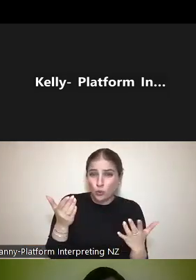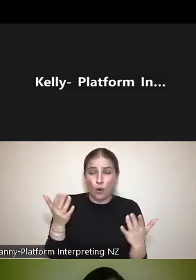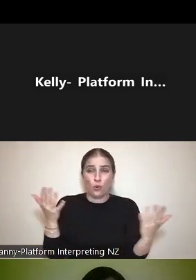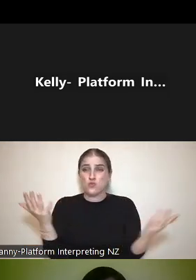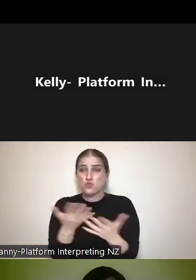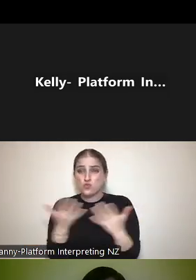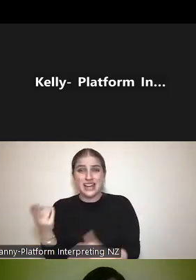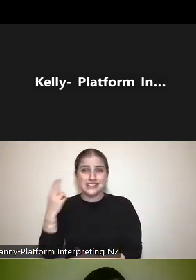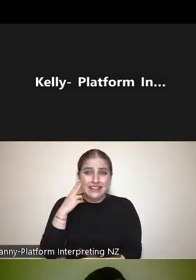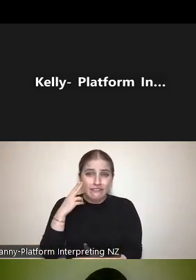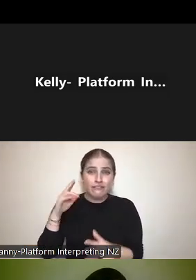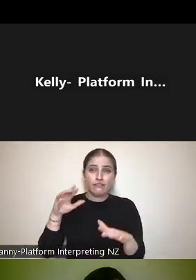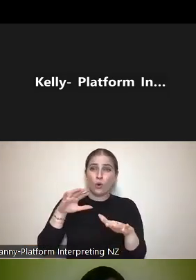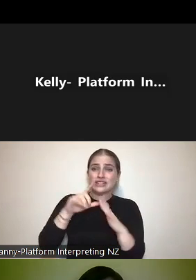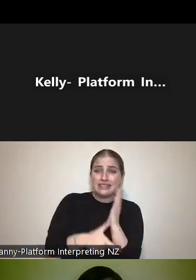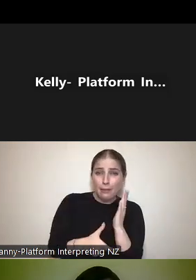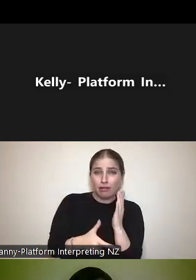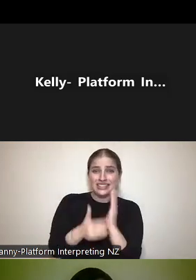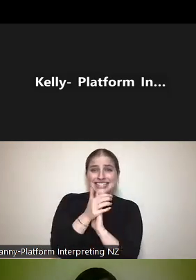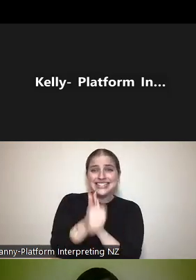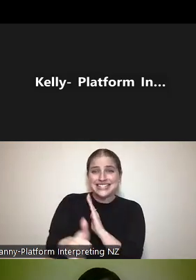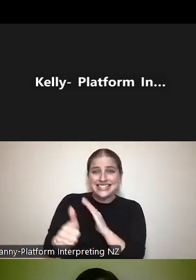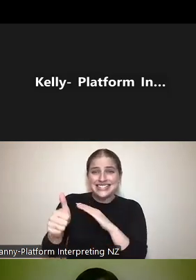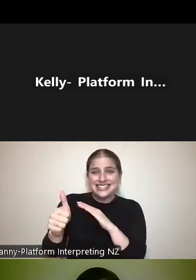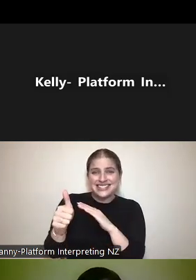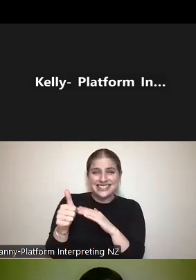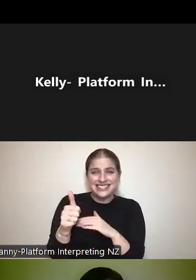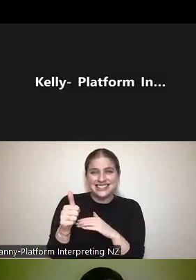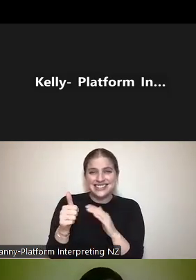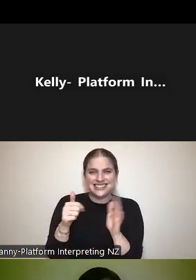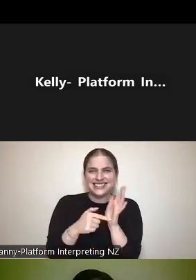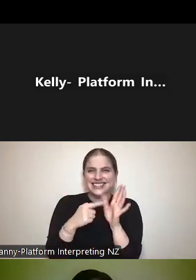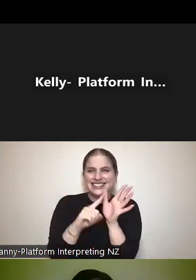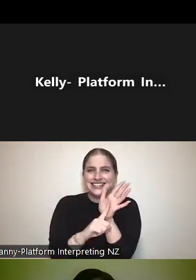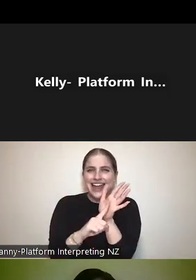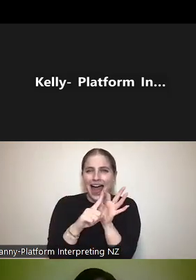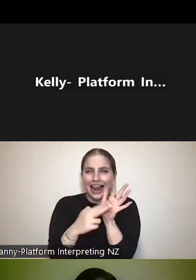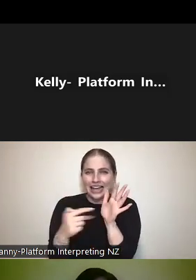or audiences or VTs are going to be coming across your information.